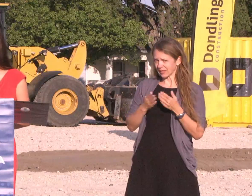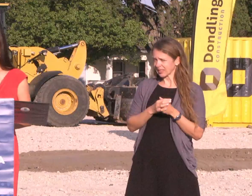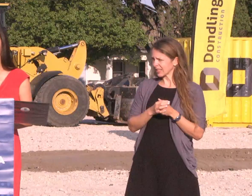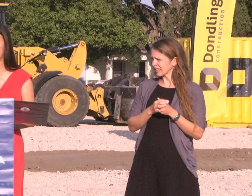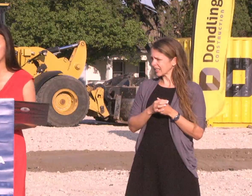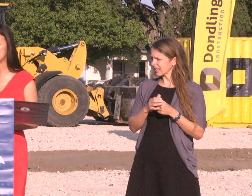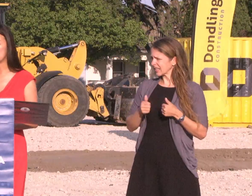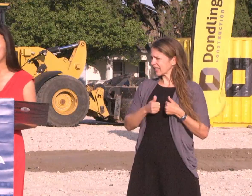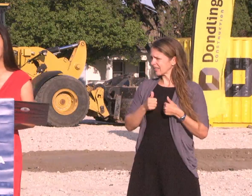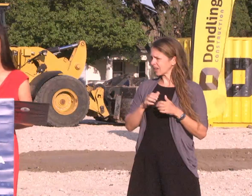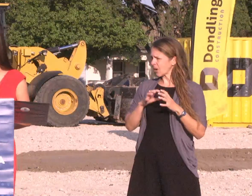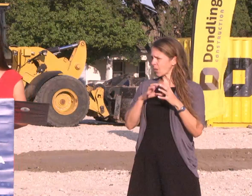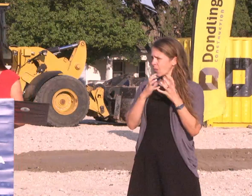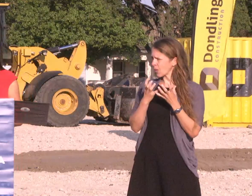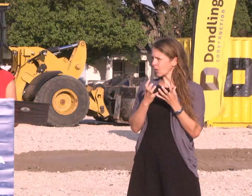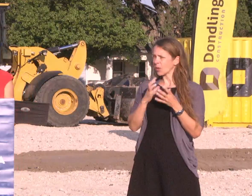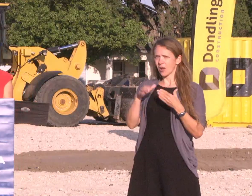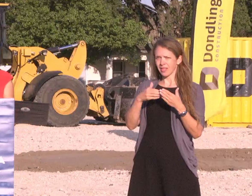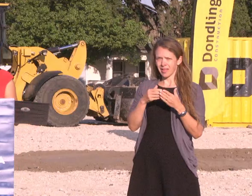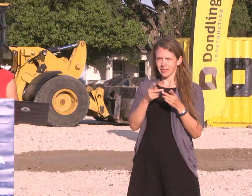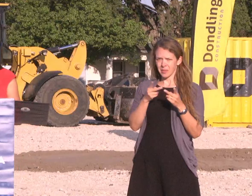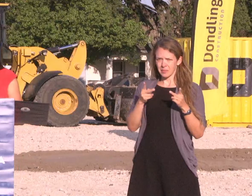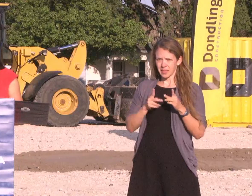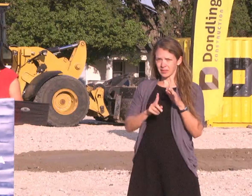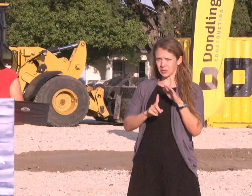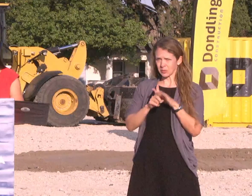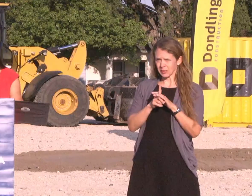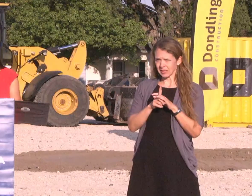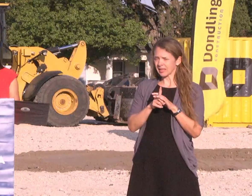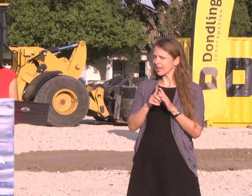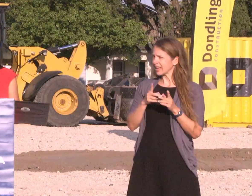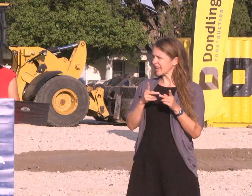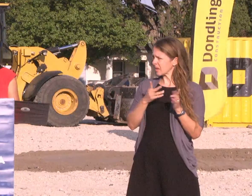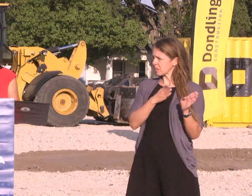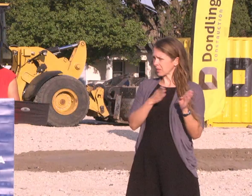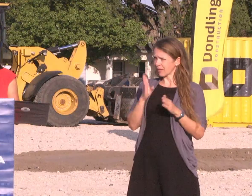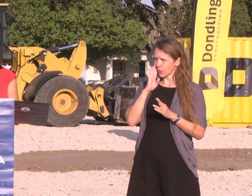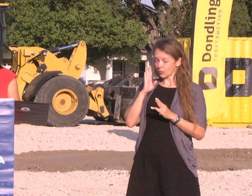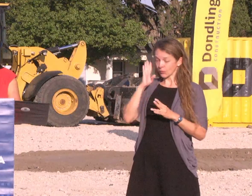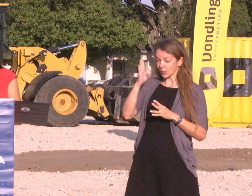in a world where we all have places to be and planning for the future to ensure that our